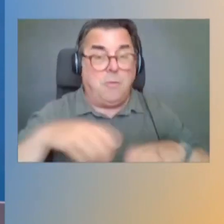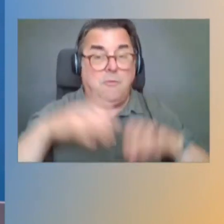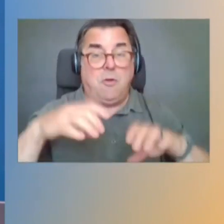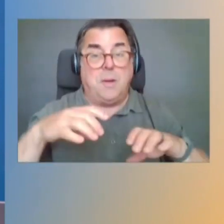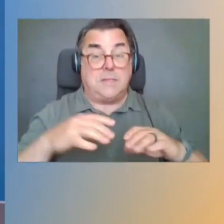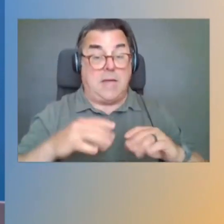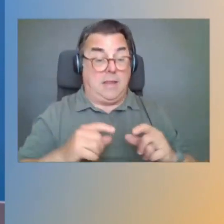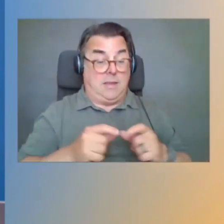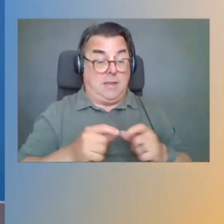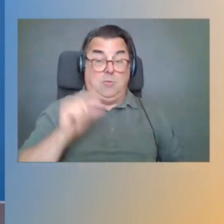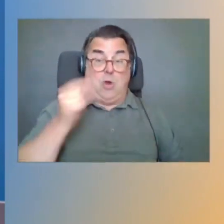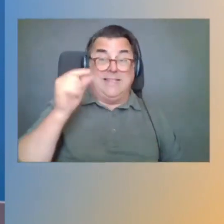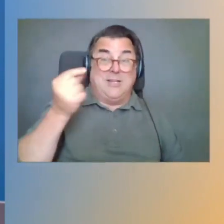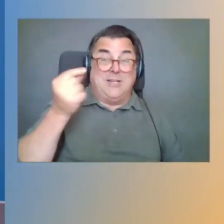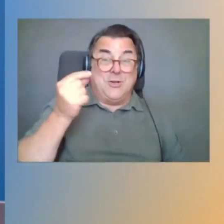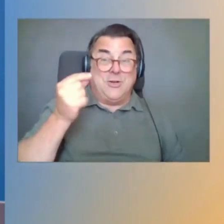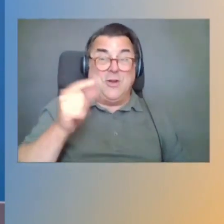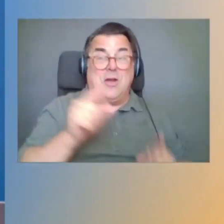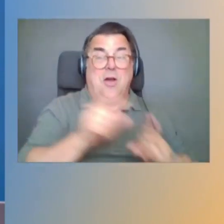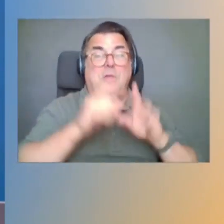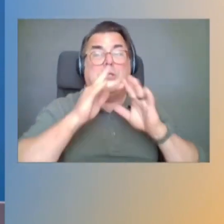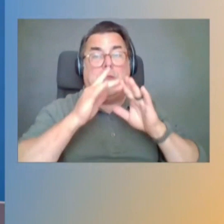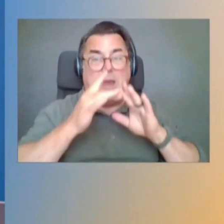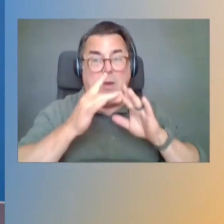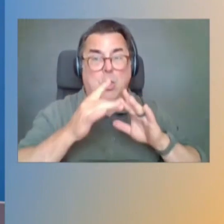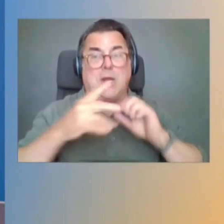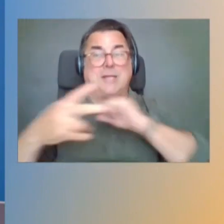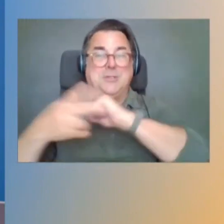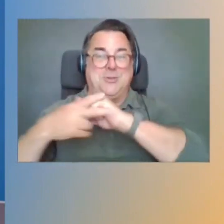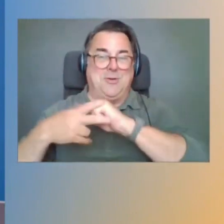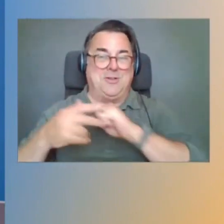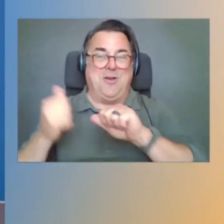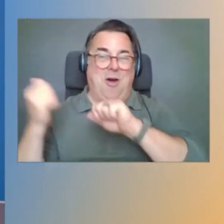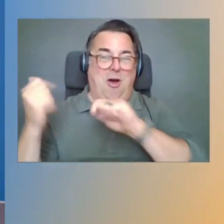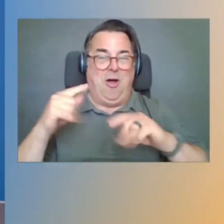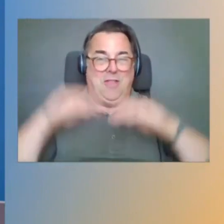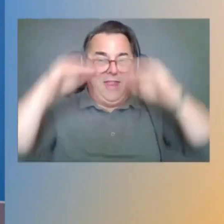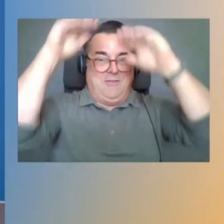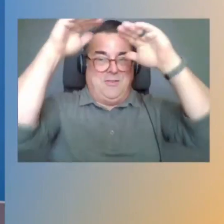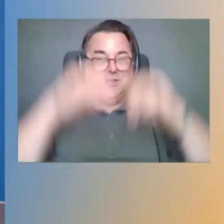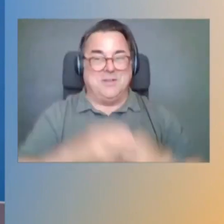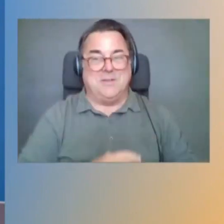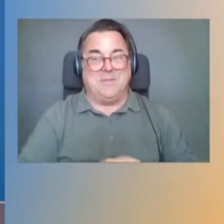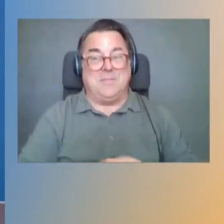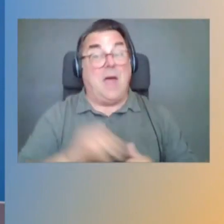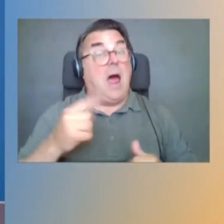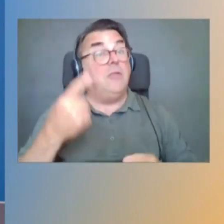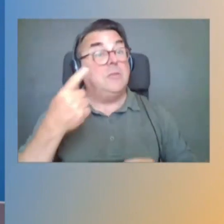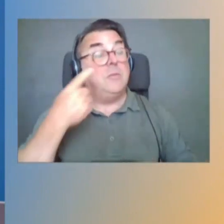but also at the network and the storage level. The other thing with Graviton is you have full control